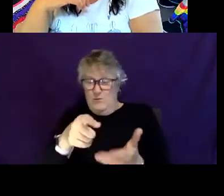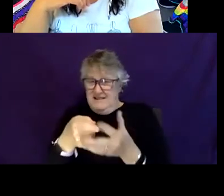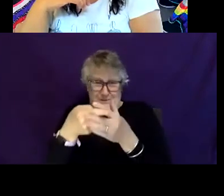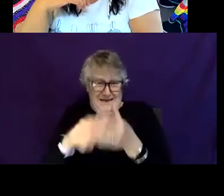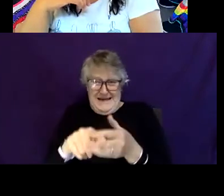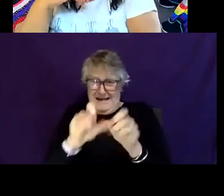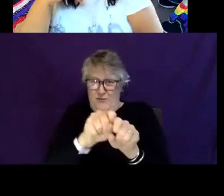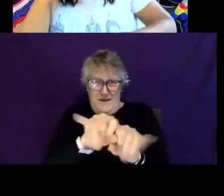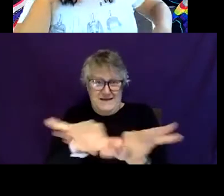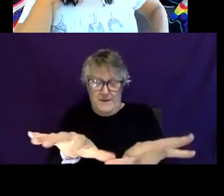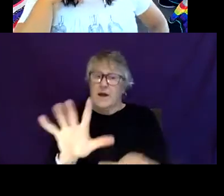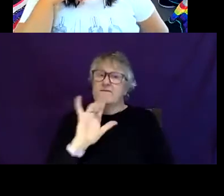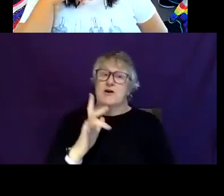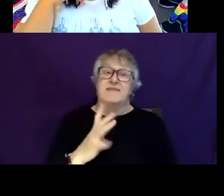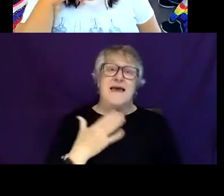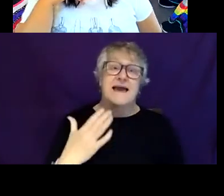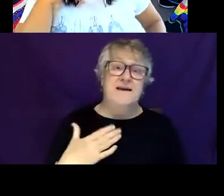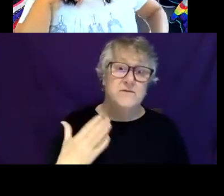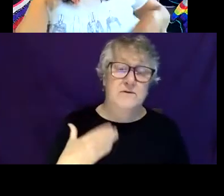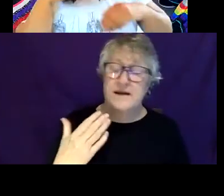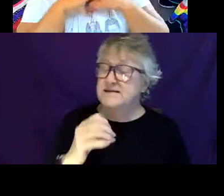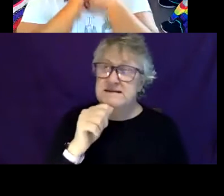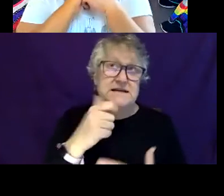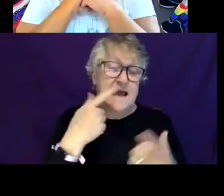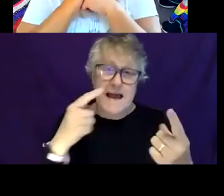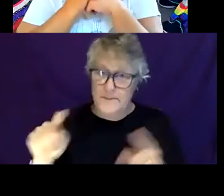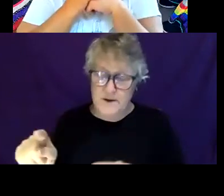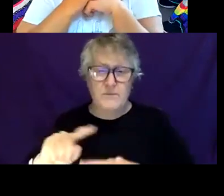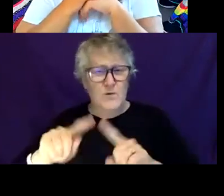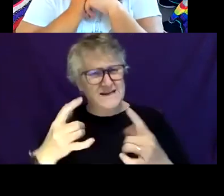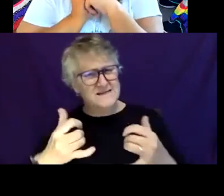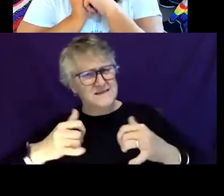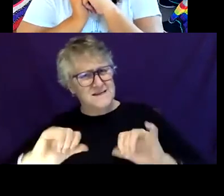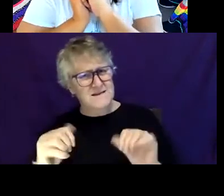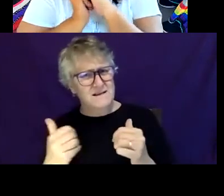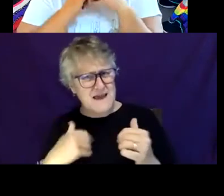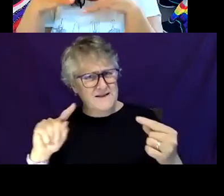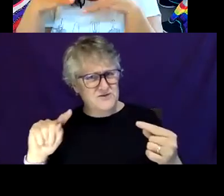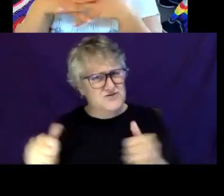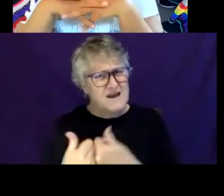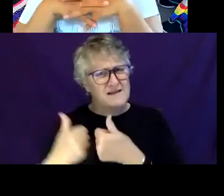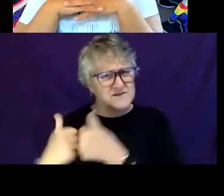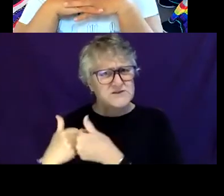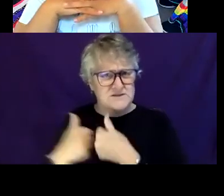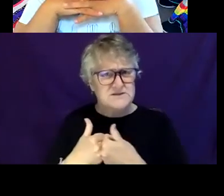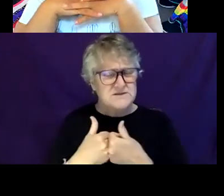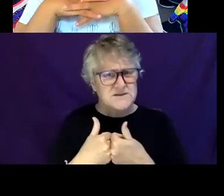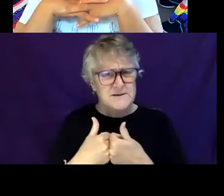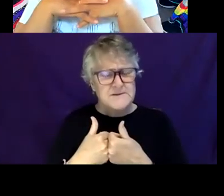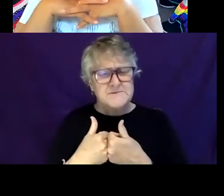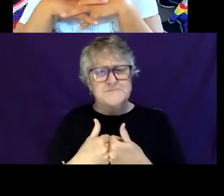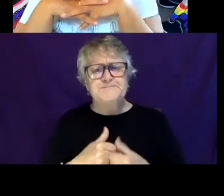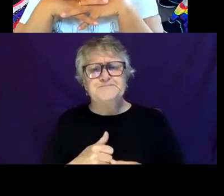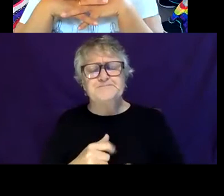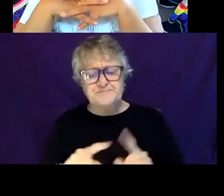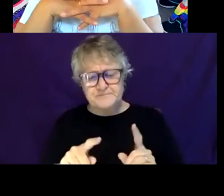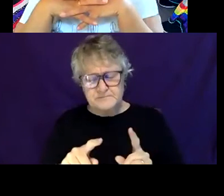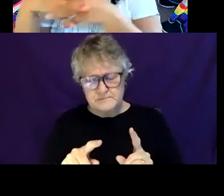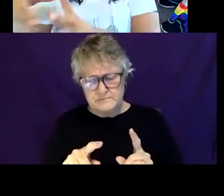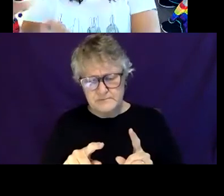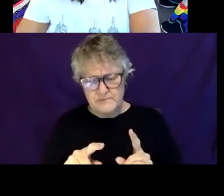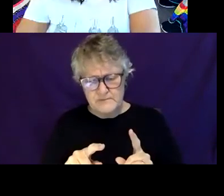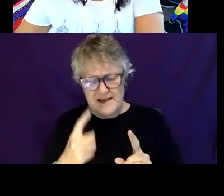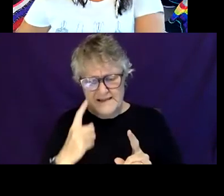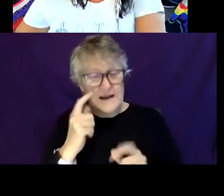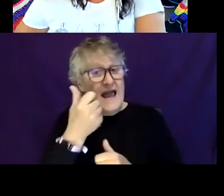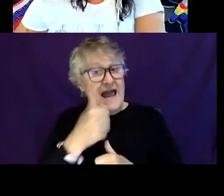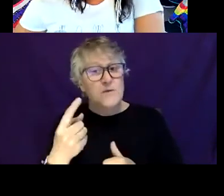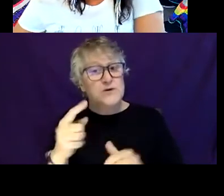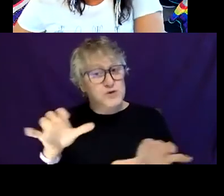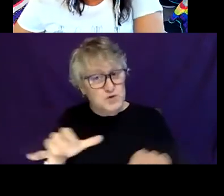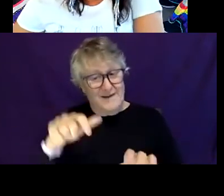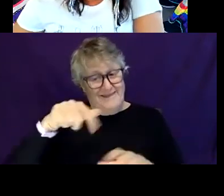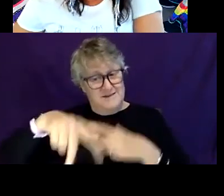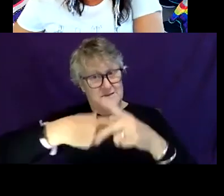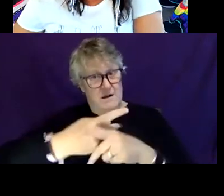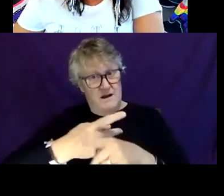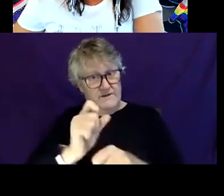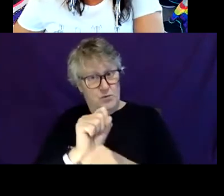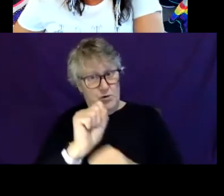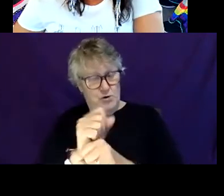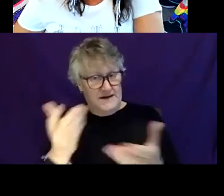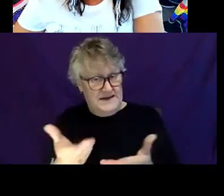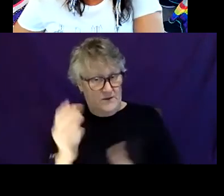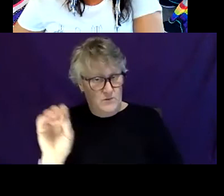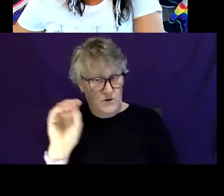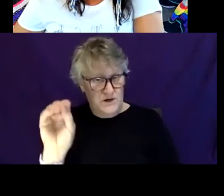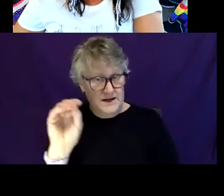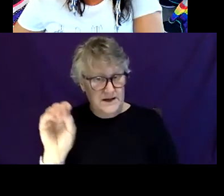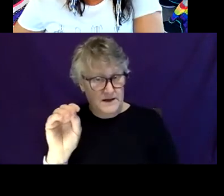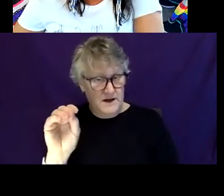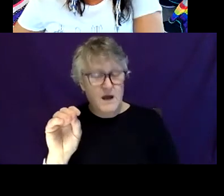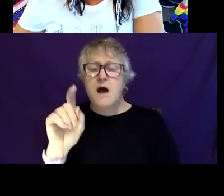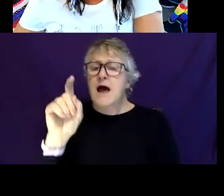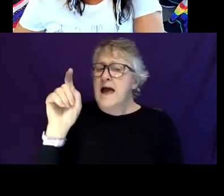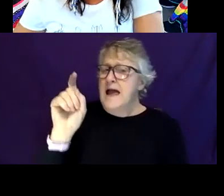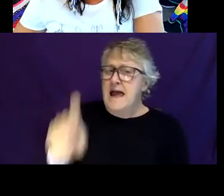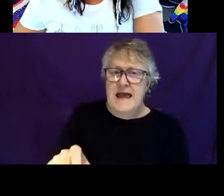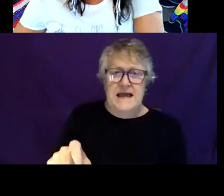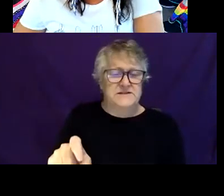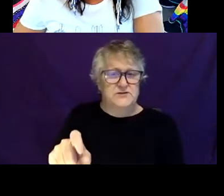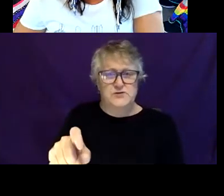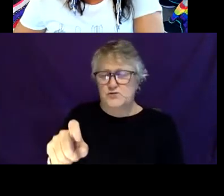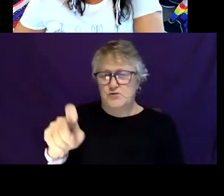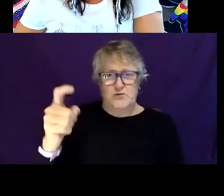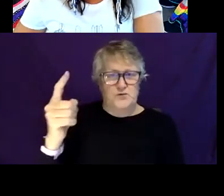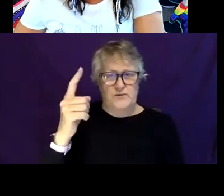And I'm very thankful it didn't happen. um, you know, but we, we still had our own body of challenges, right, but I think you know, anyone doing this type of work in Oregon, very much has to keep the history of Oregon and the formation of the state front